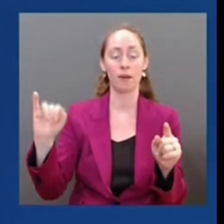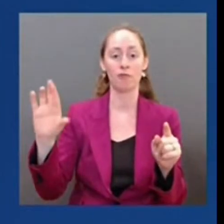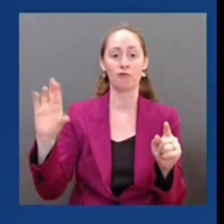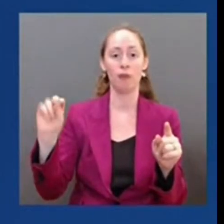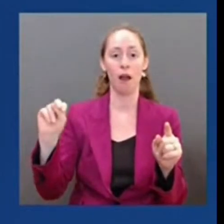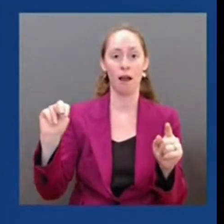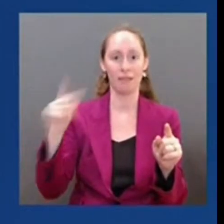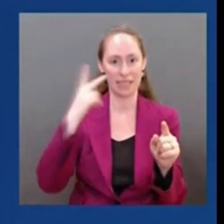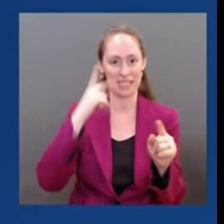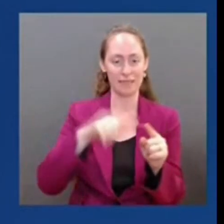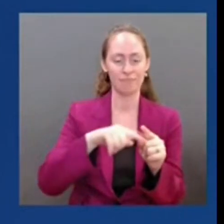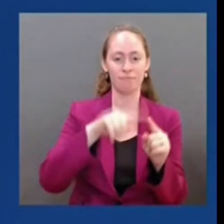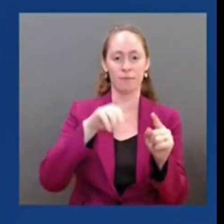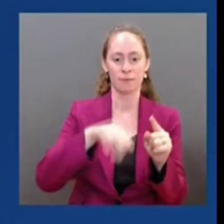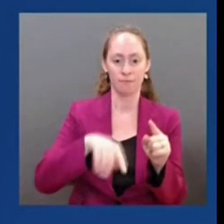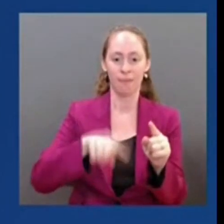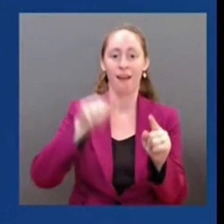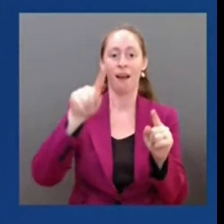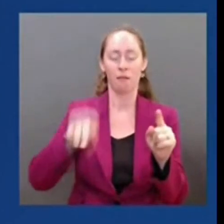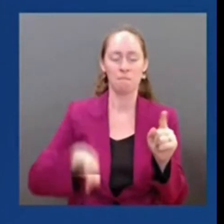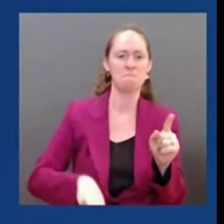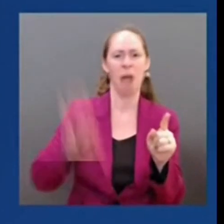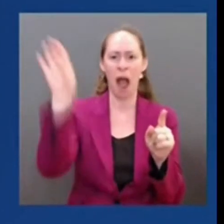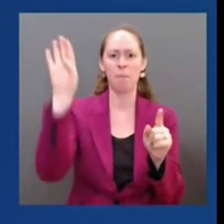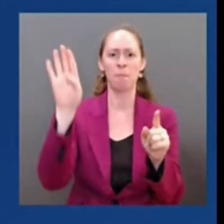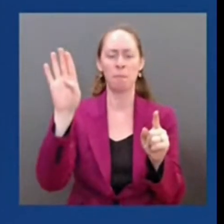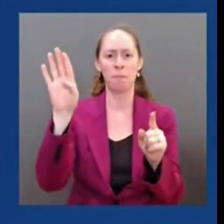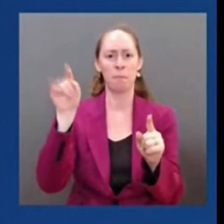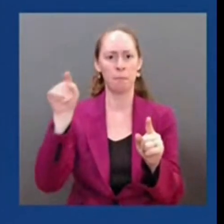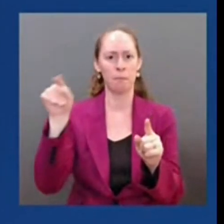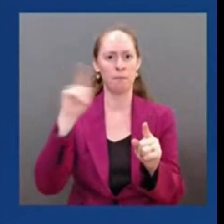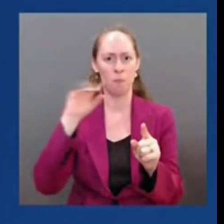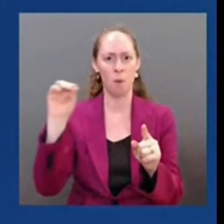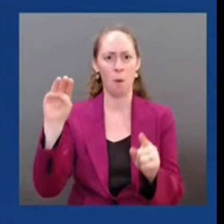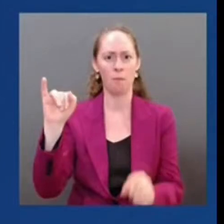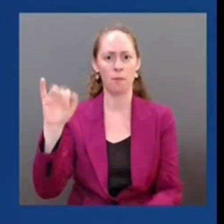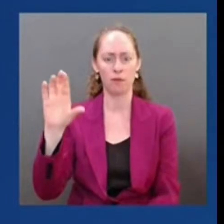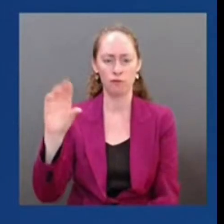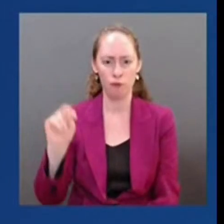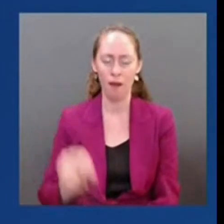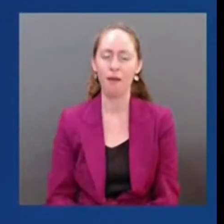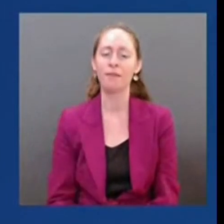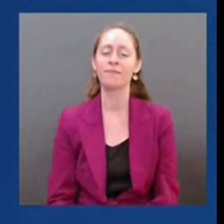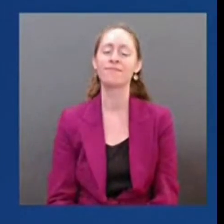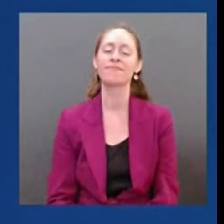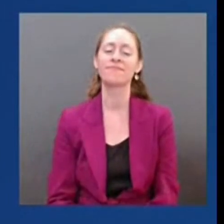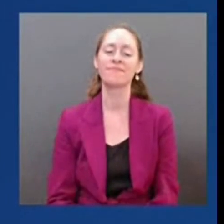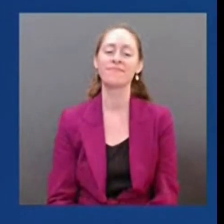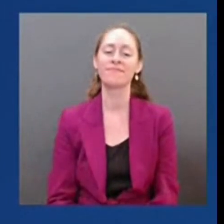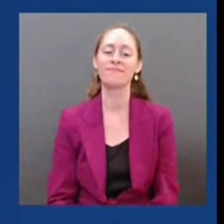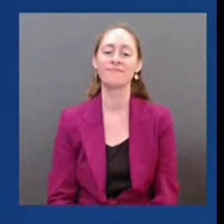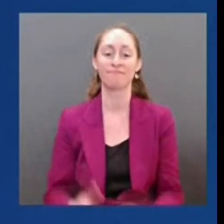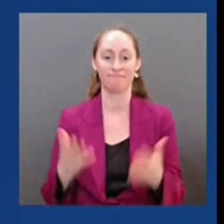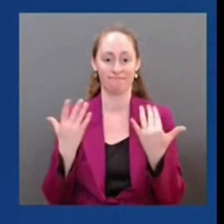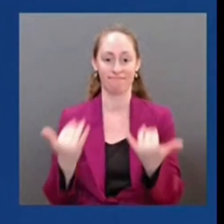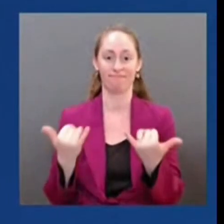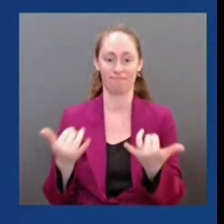WAVE, OUR DELTA WAVE, AND THEN WE HAD A BIG, BIG SPIKE WITH